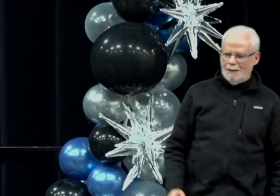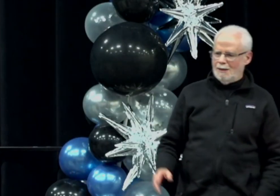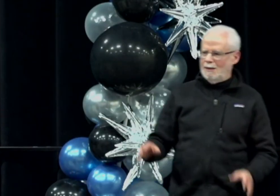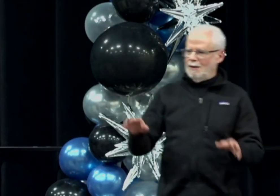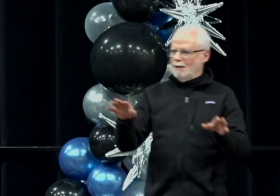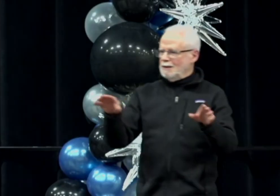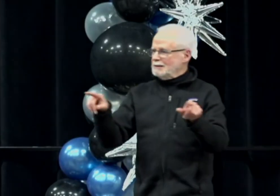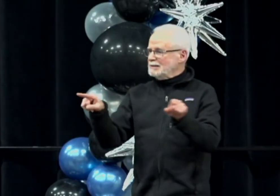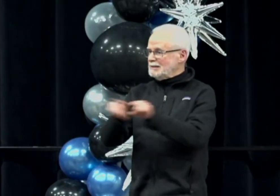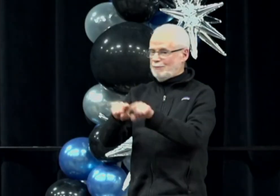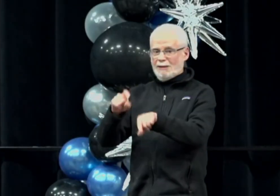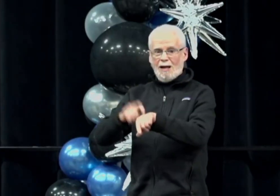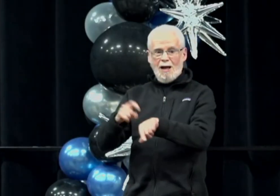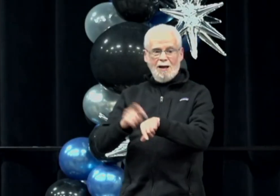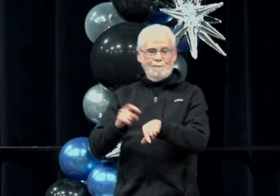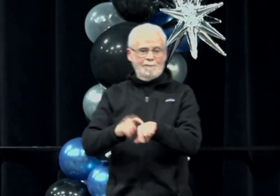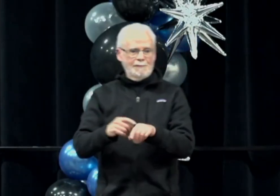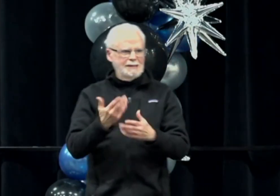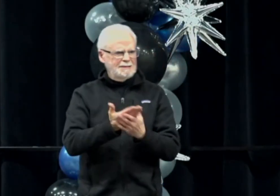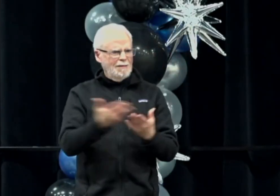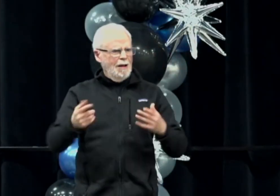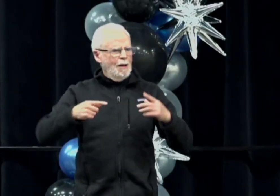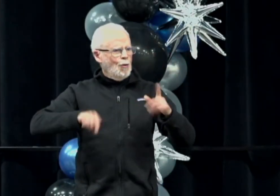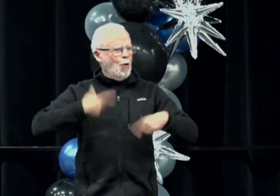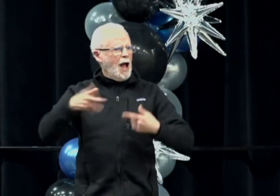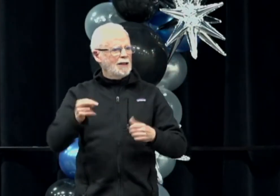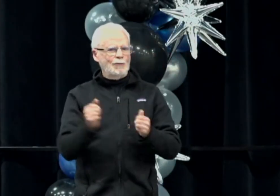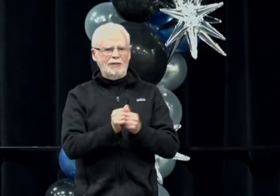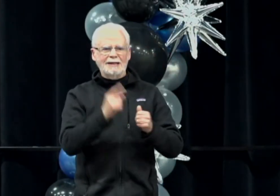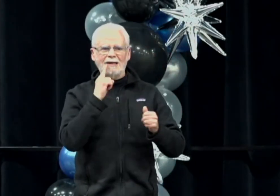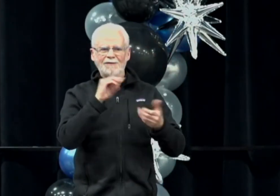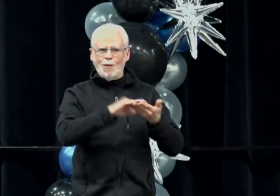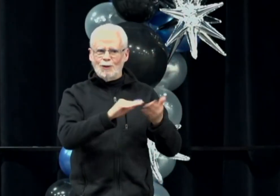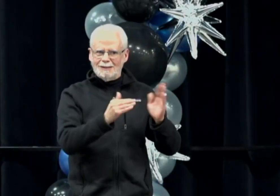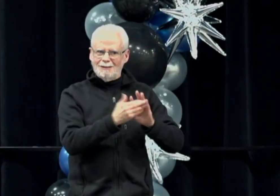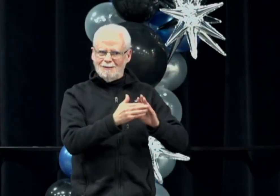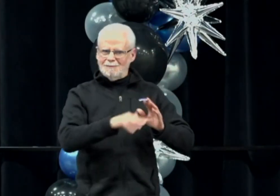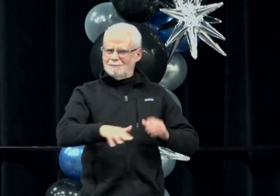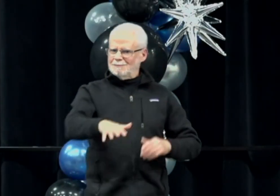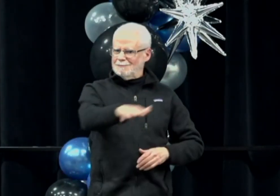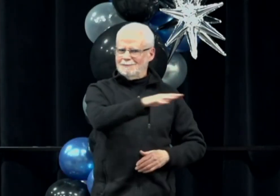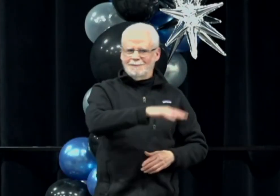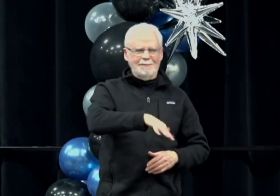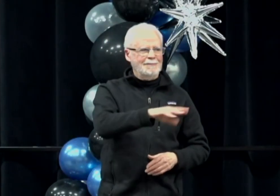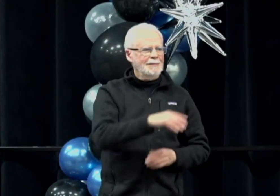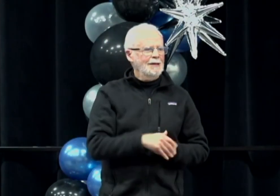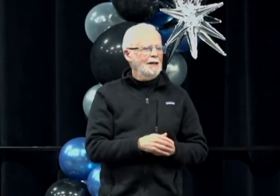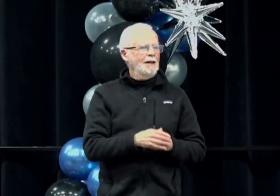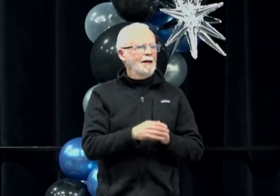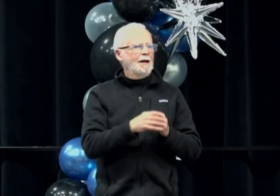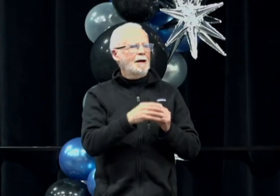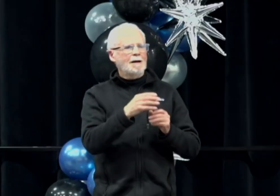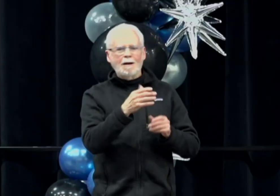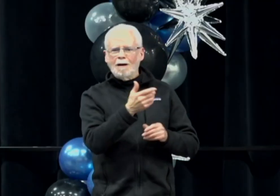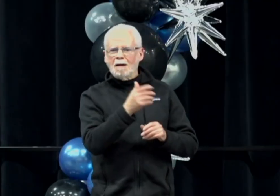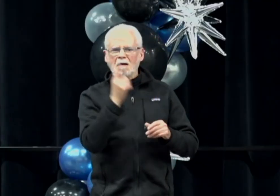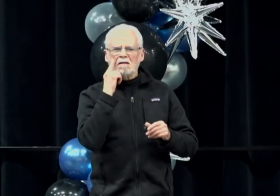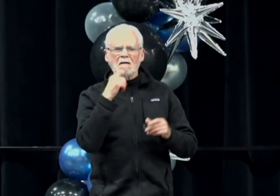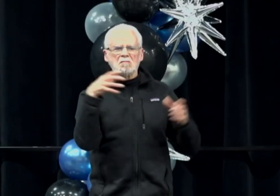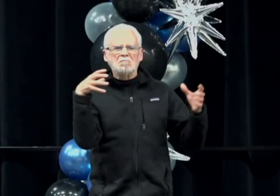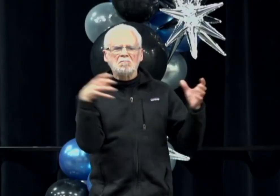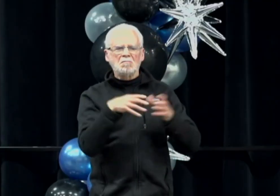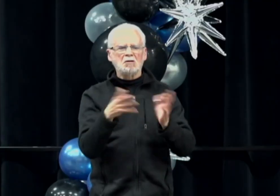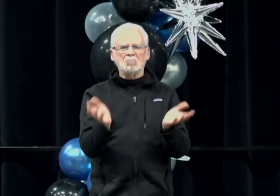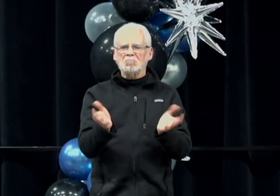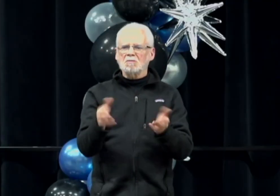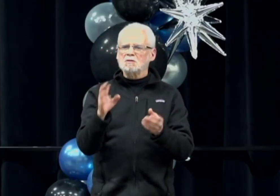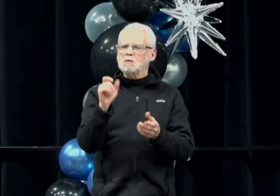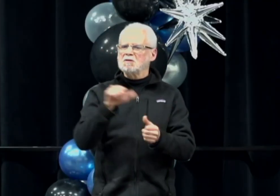new doors for deaf leaders, from then on. At the same time, something was going on